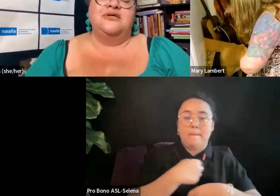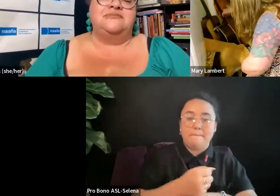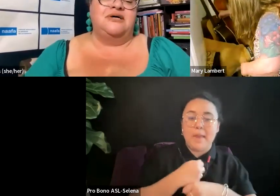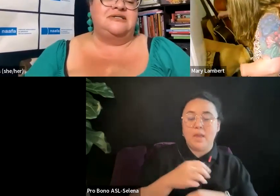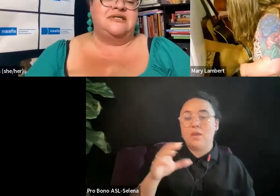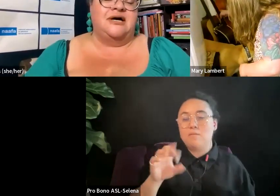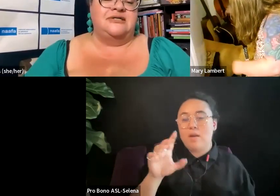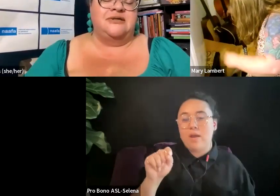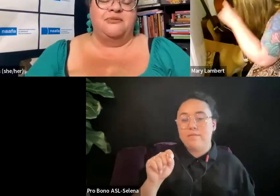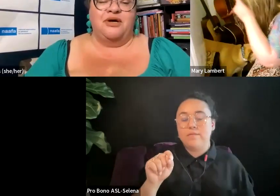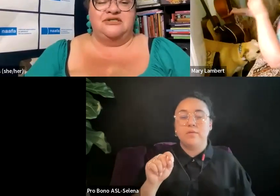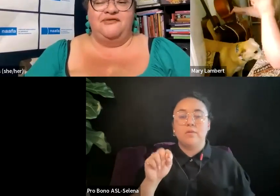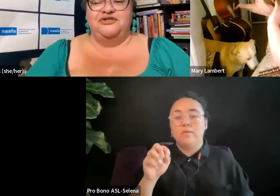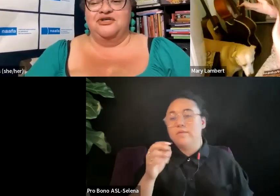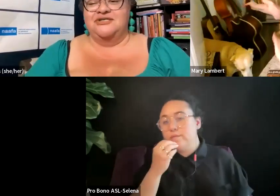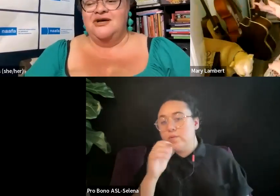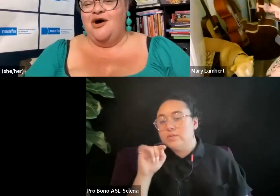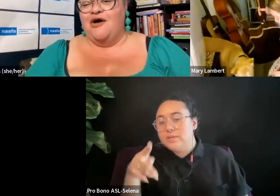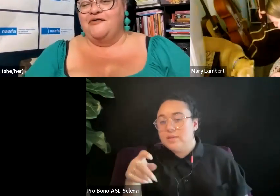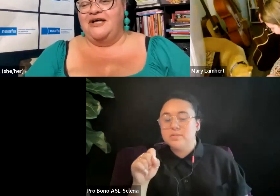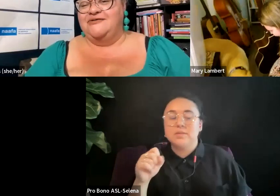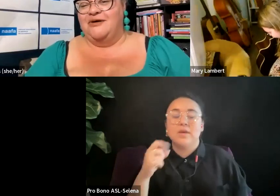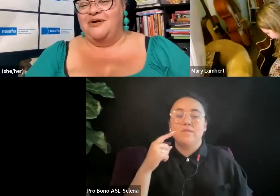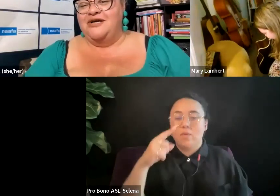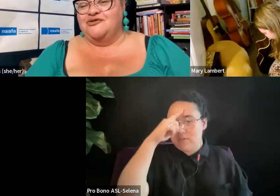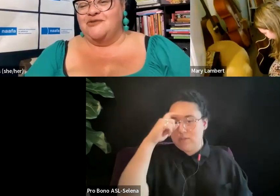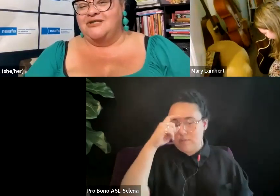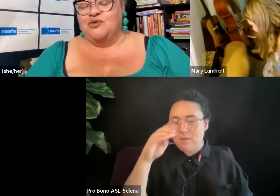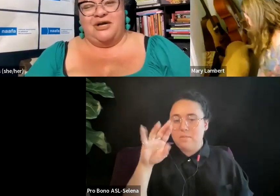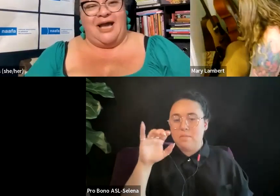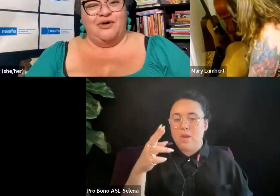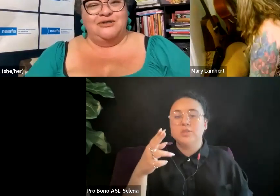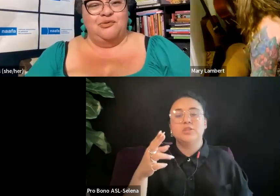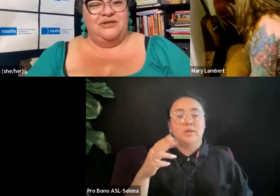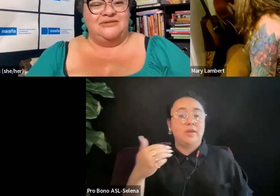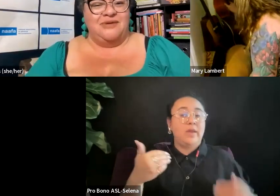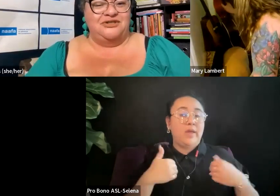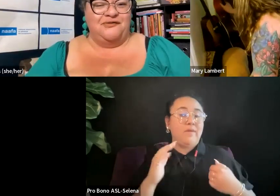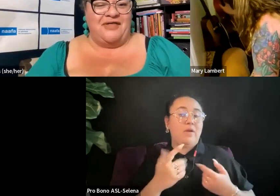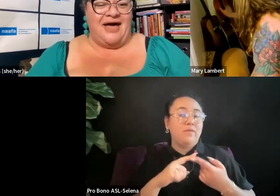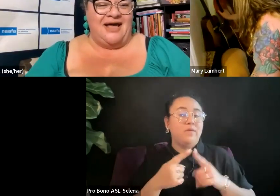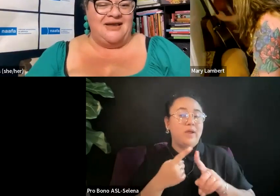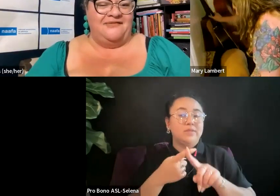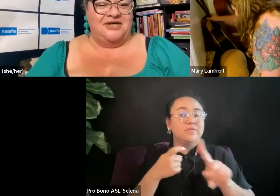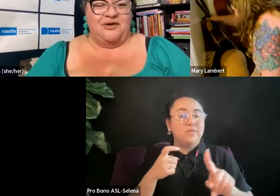this month's summer brunch, which features our friends from Drag Story hour. So please register for that at